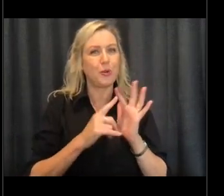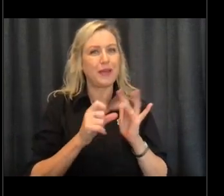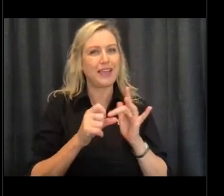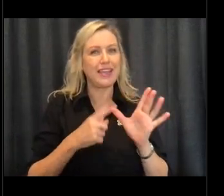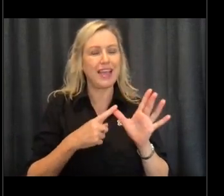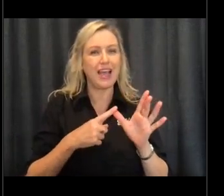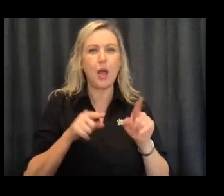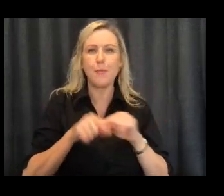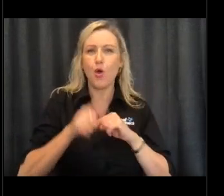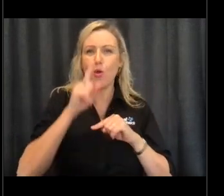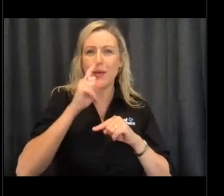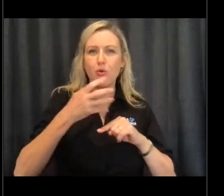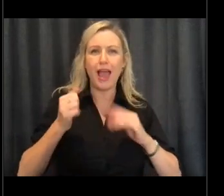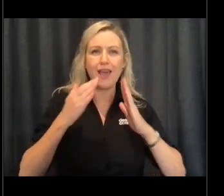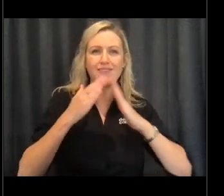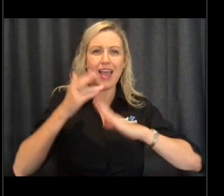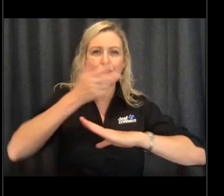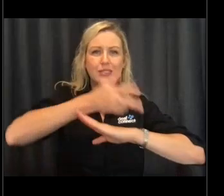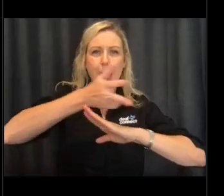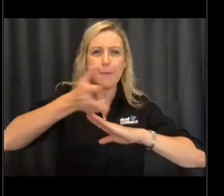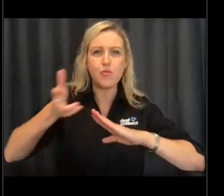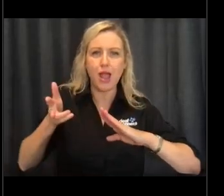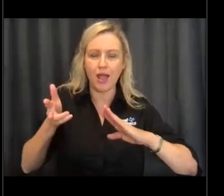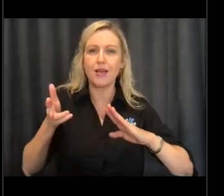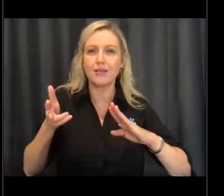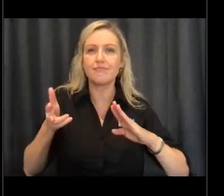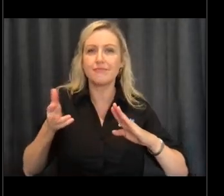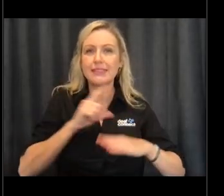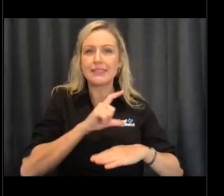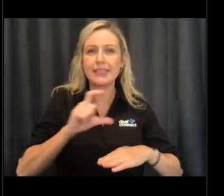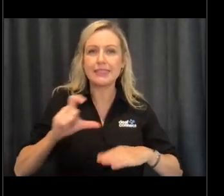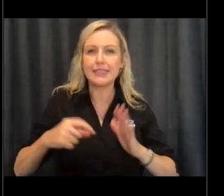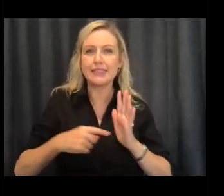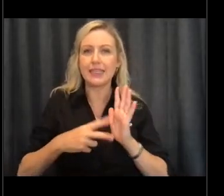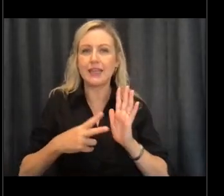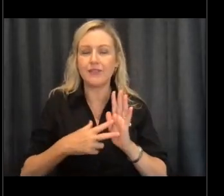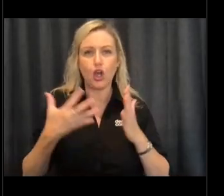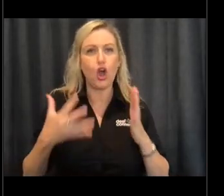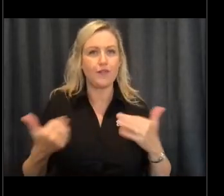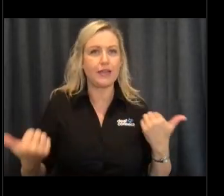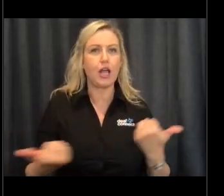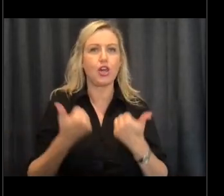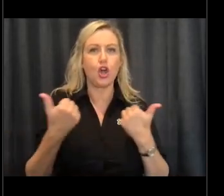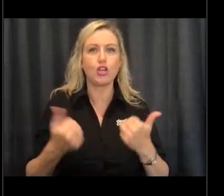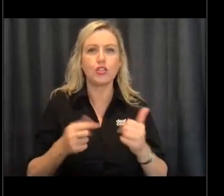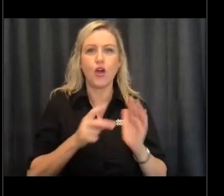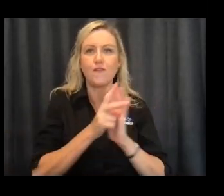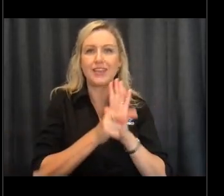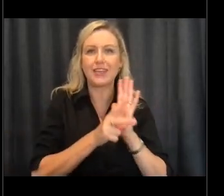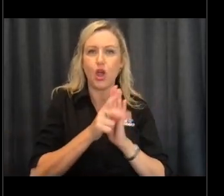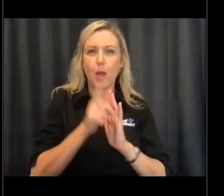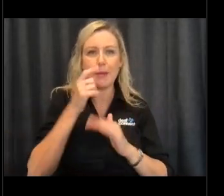Yes. There's usually a lot of video around about what happened in particular areas and